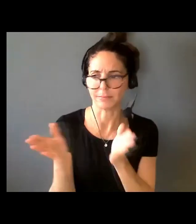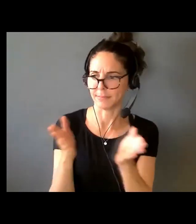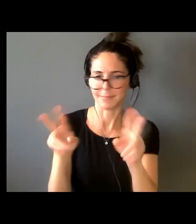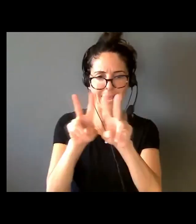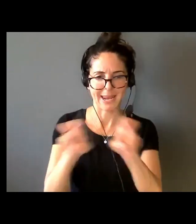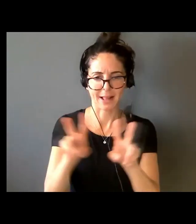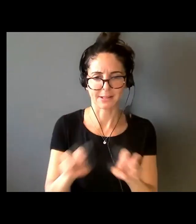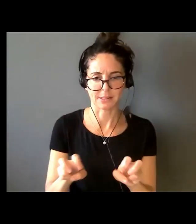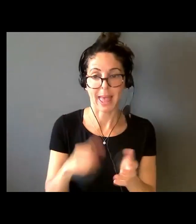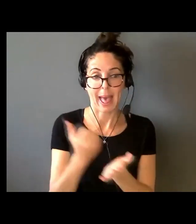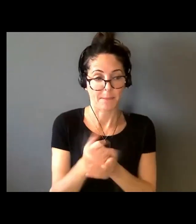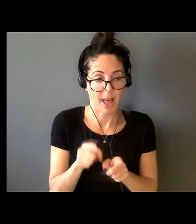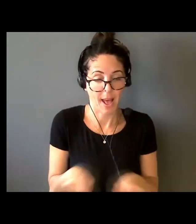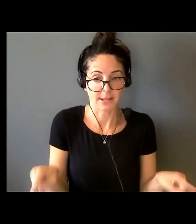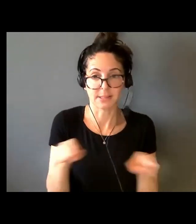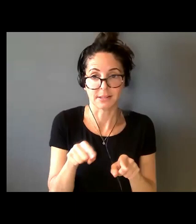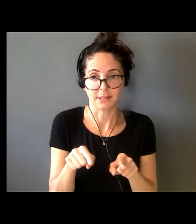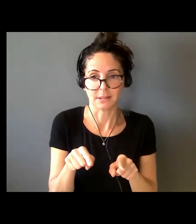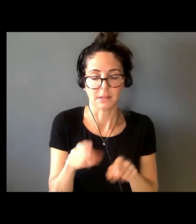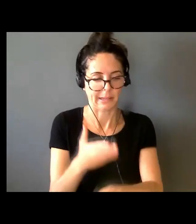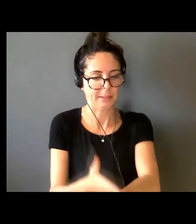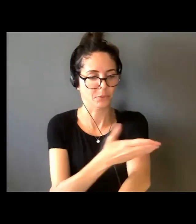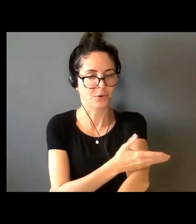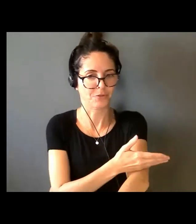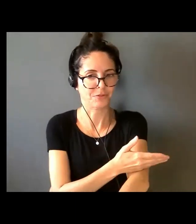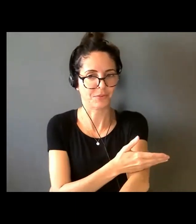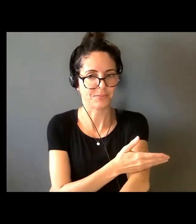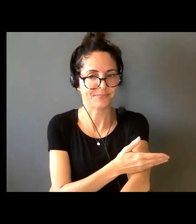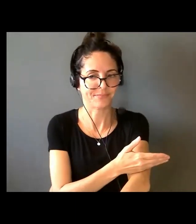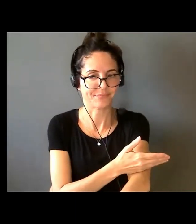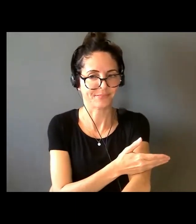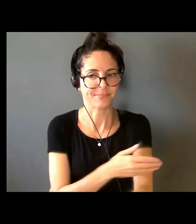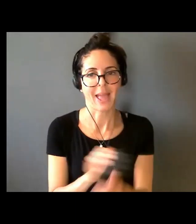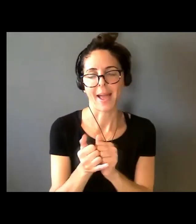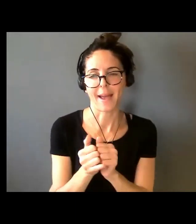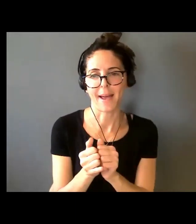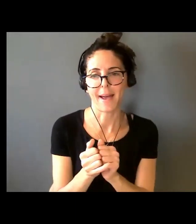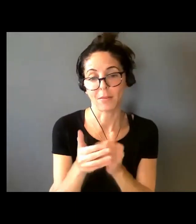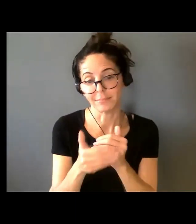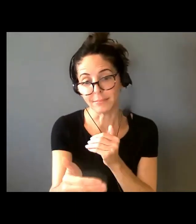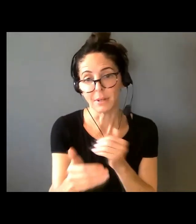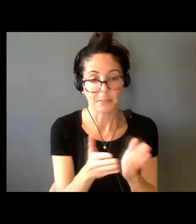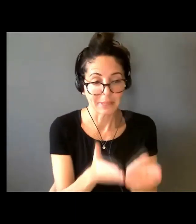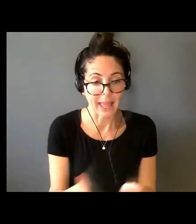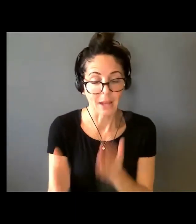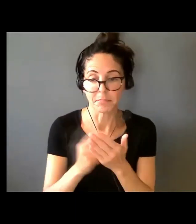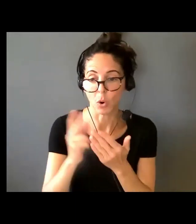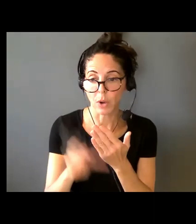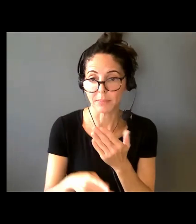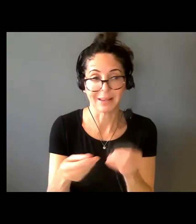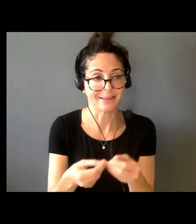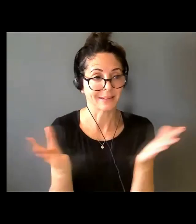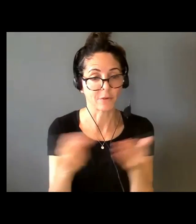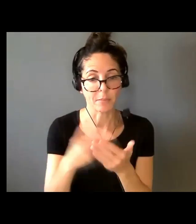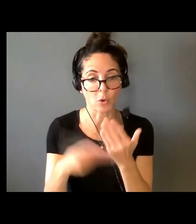us to do better in the way we plan and deliver programs across countries. Of course, with partner